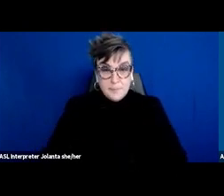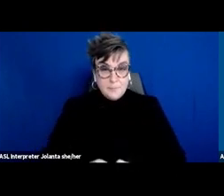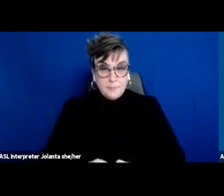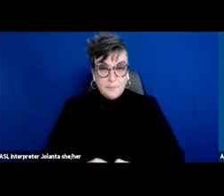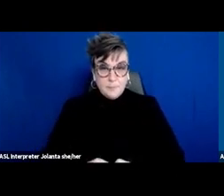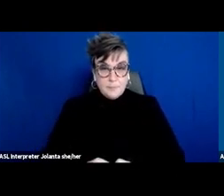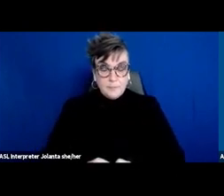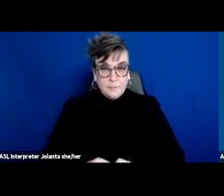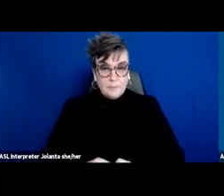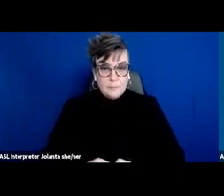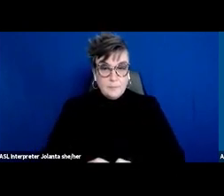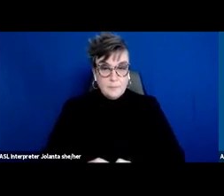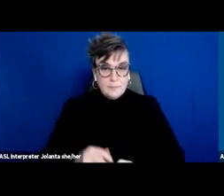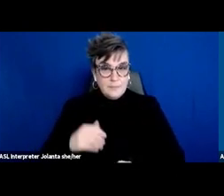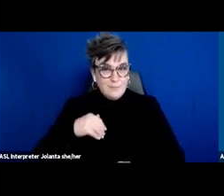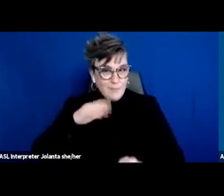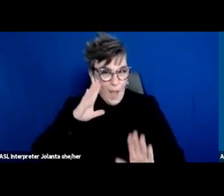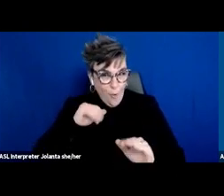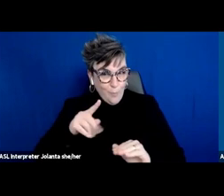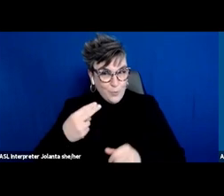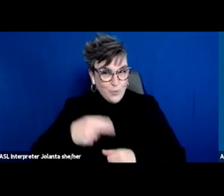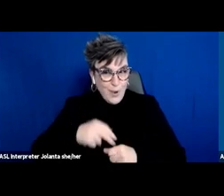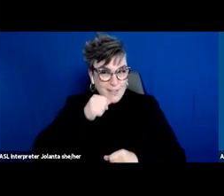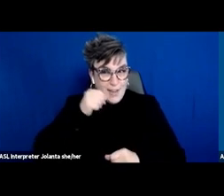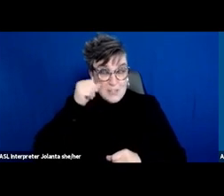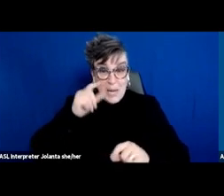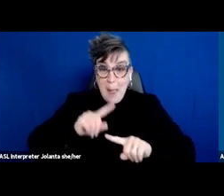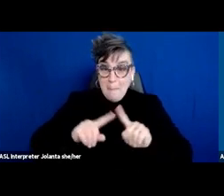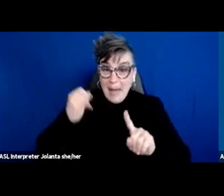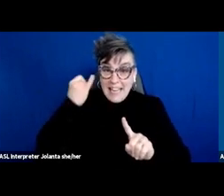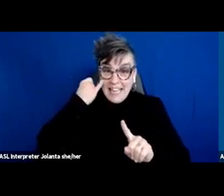I hope you are able to join us, but it's not a problem if you weren't because we are going